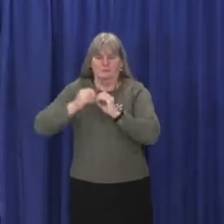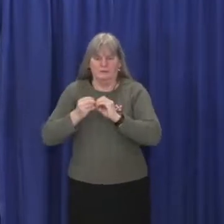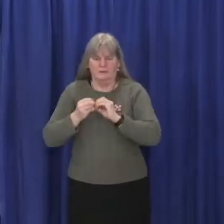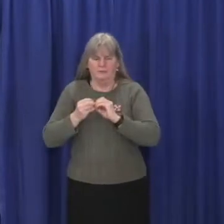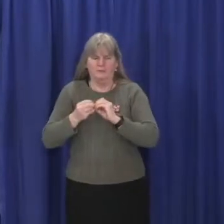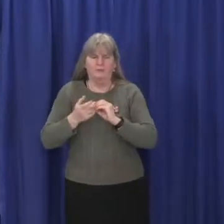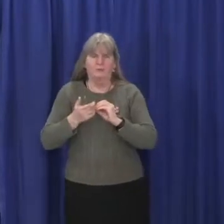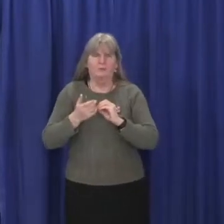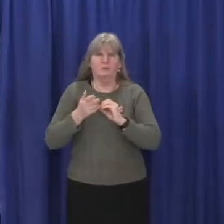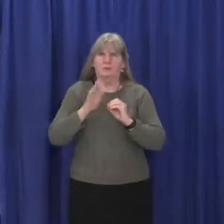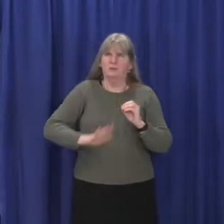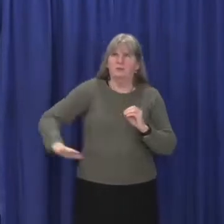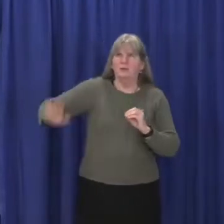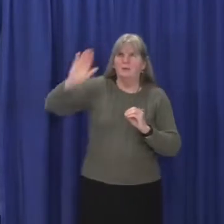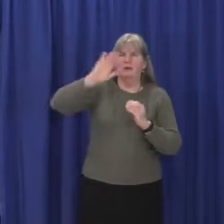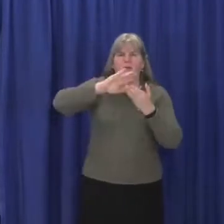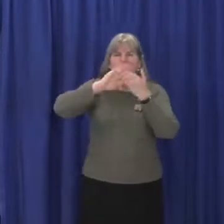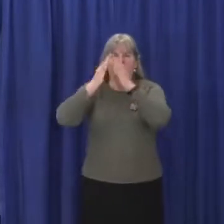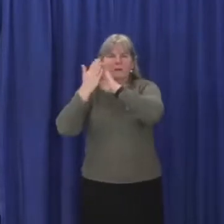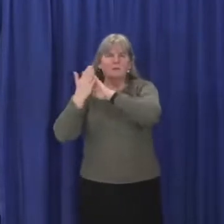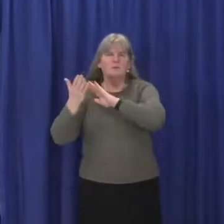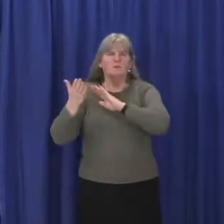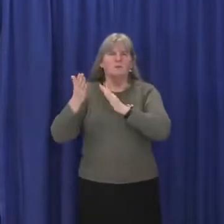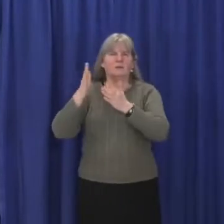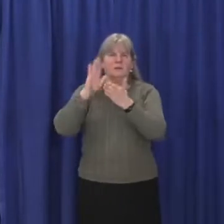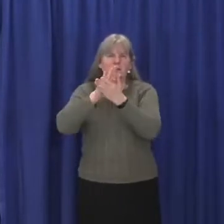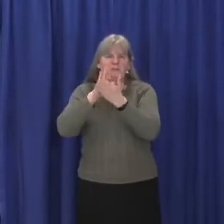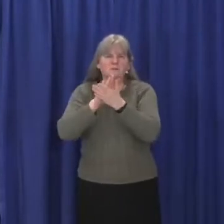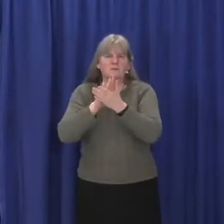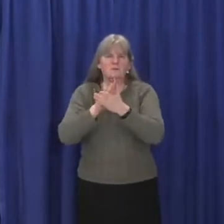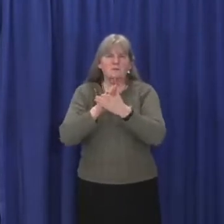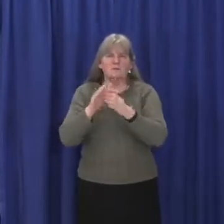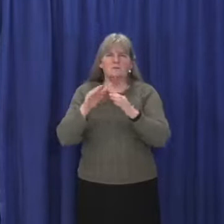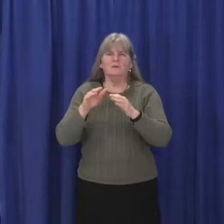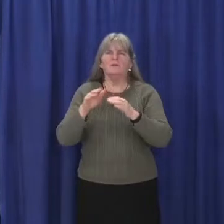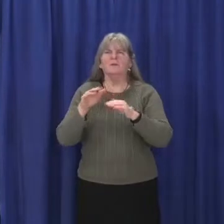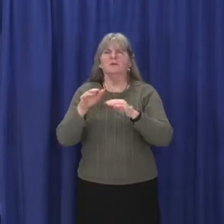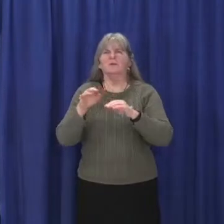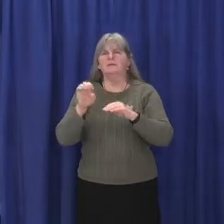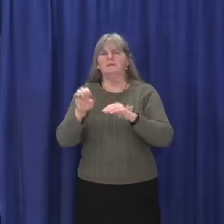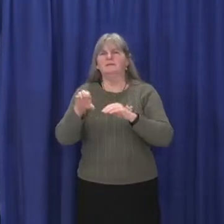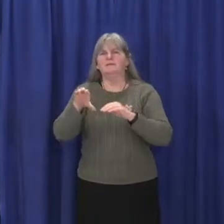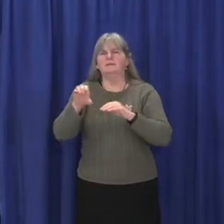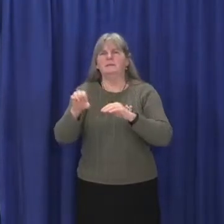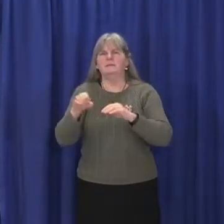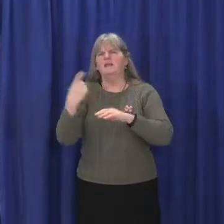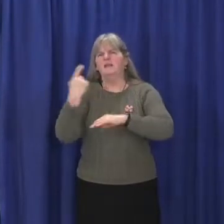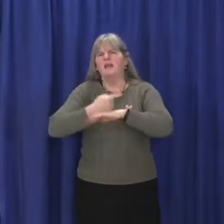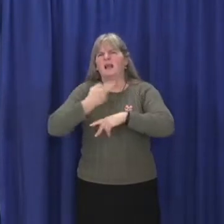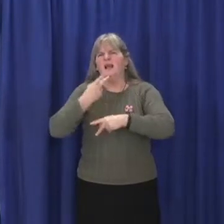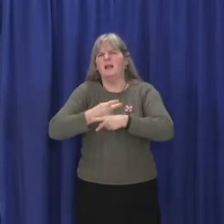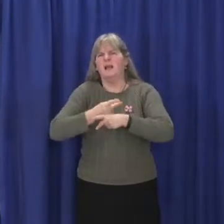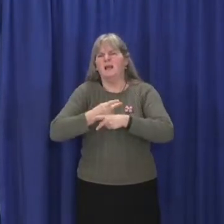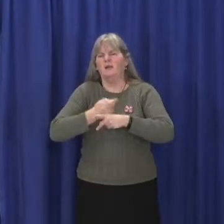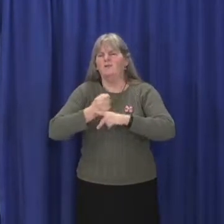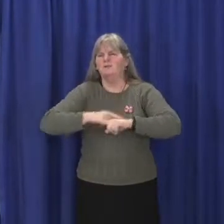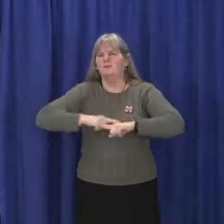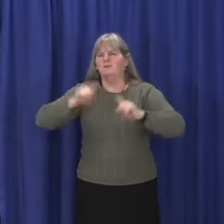and our early learning and childcare programs will support the Government of Yukon's changing testing strategy.